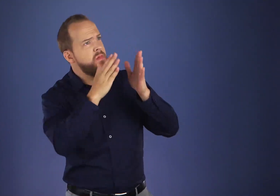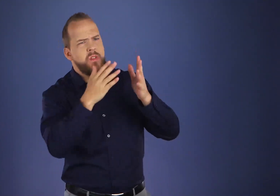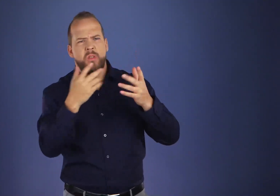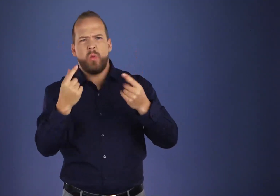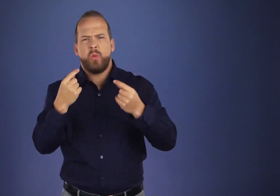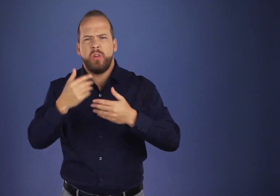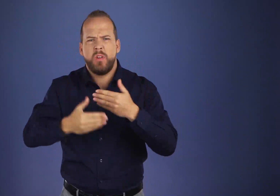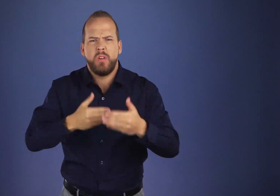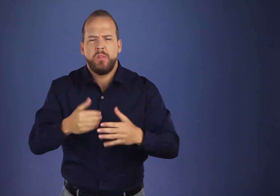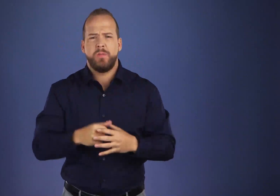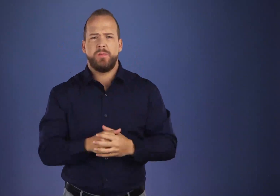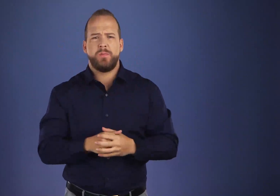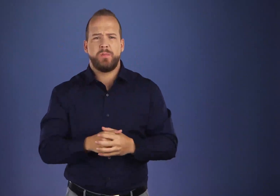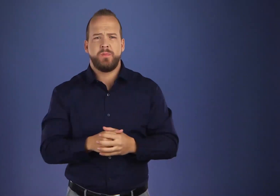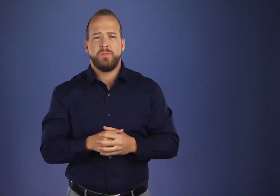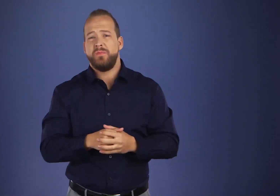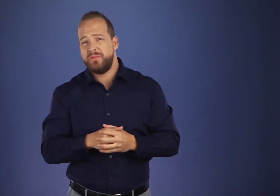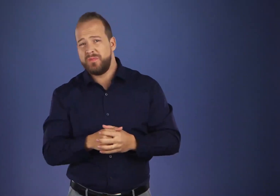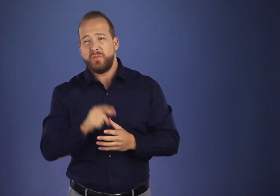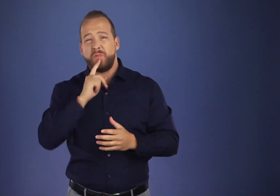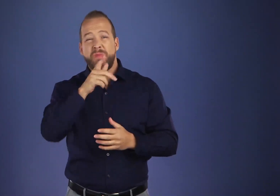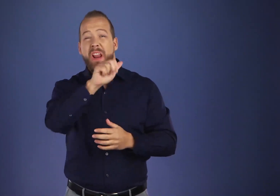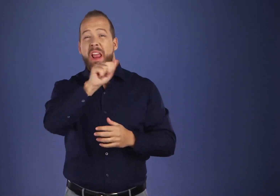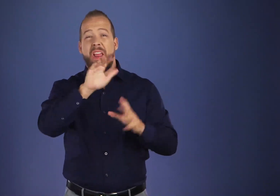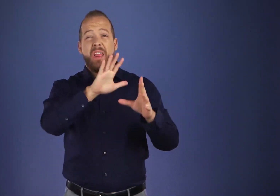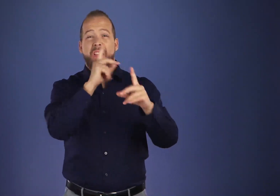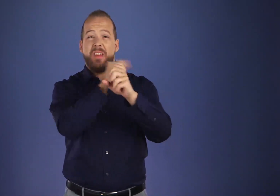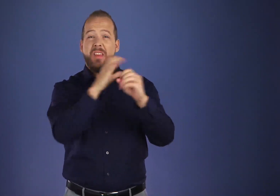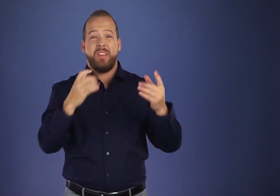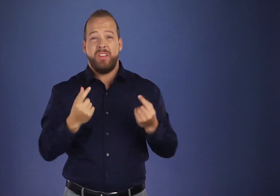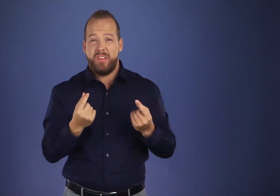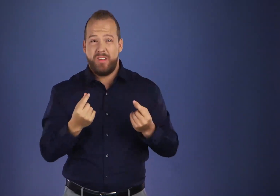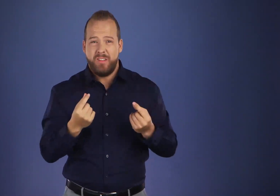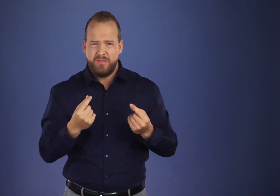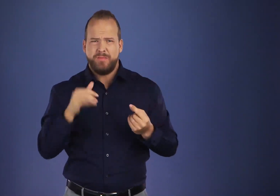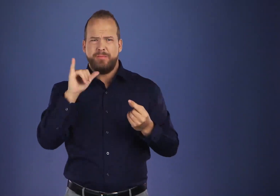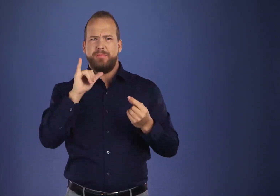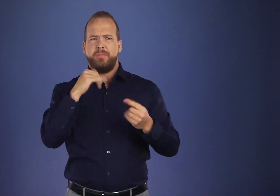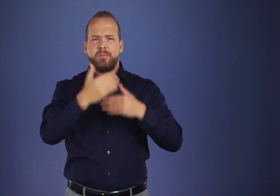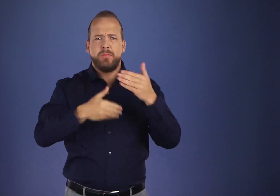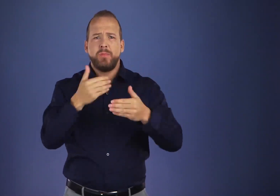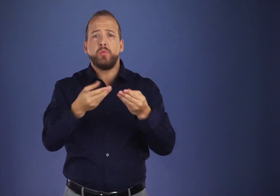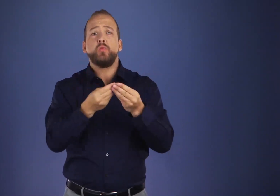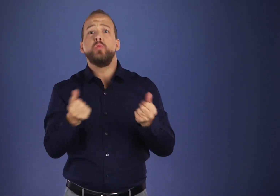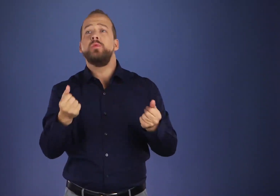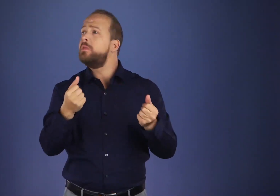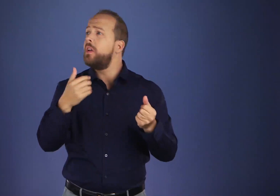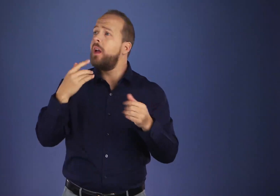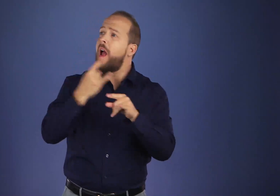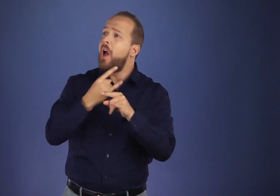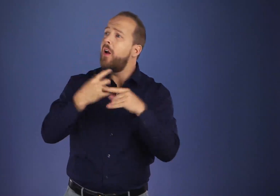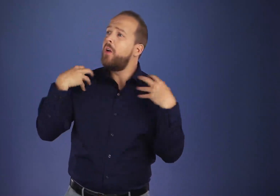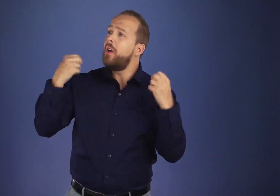He made a beginning, we have seen, when he commenced to rely on A.A. for the solution of his alcohol problem.